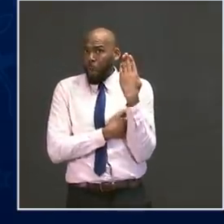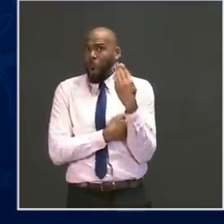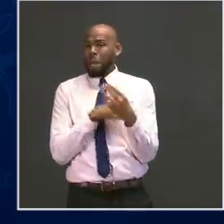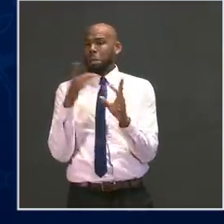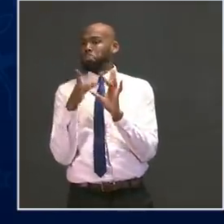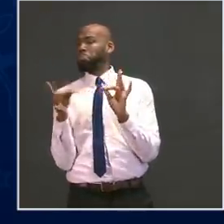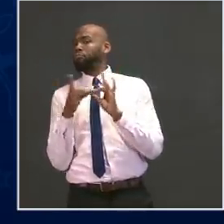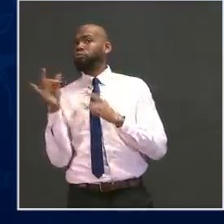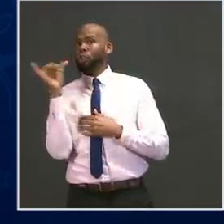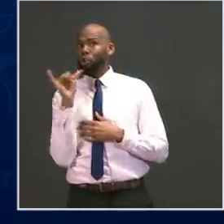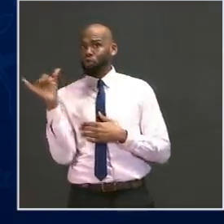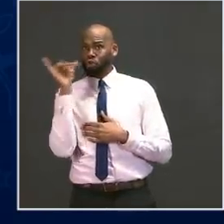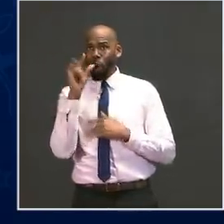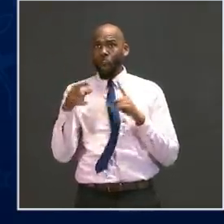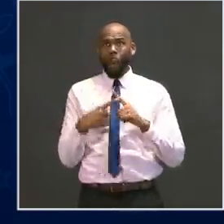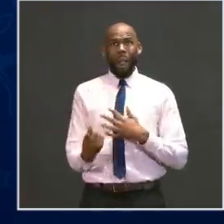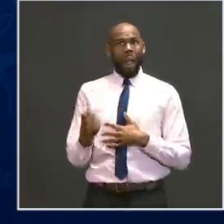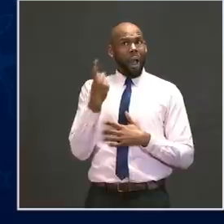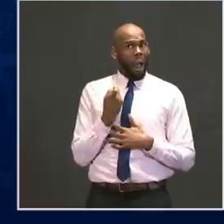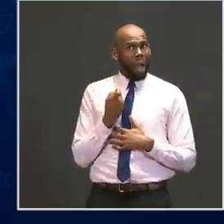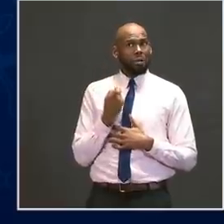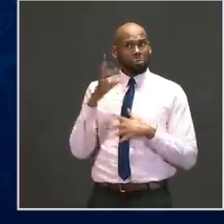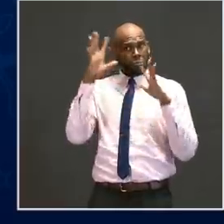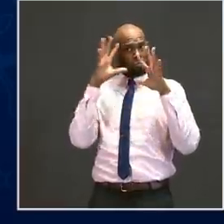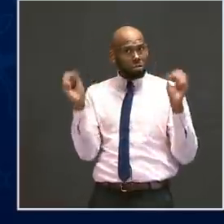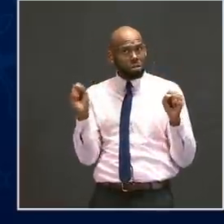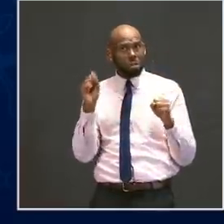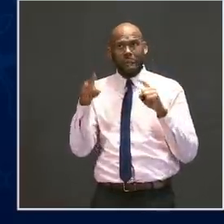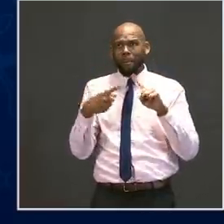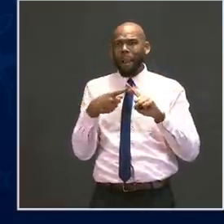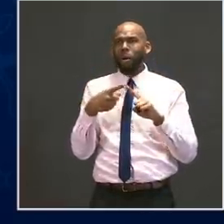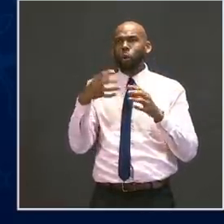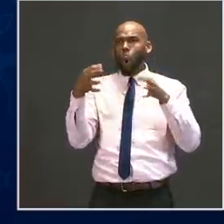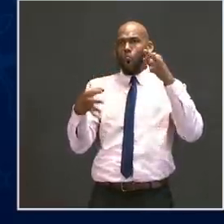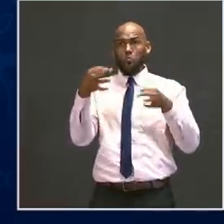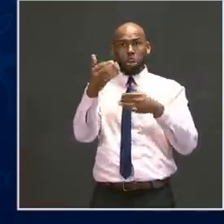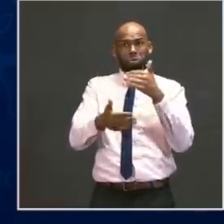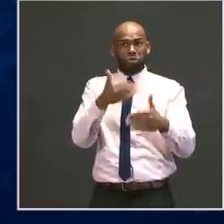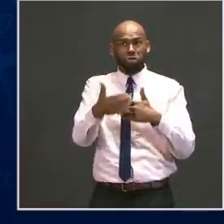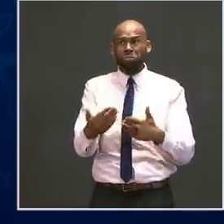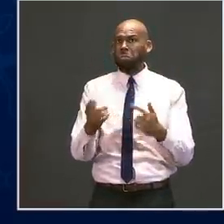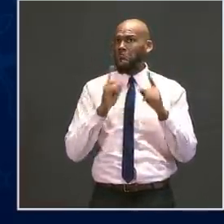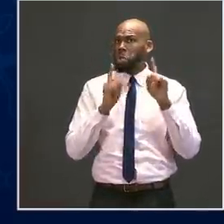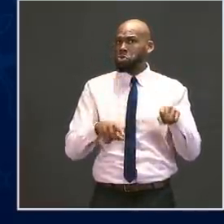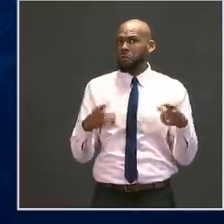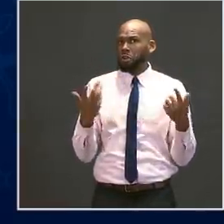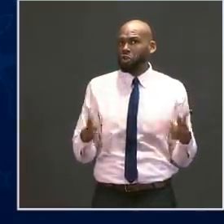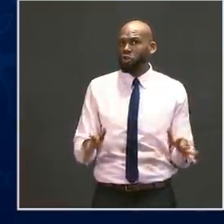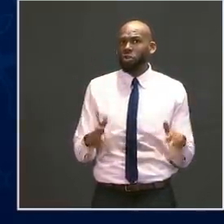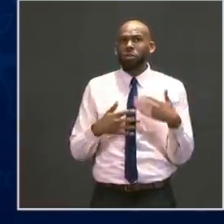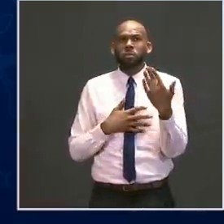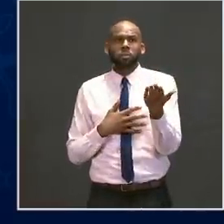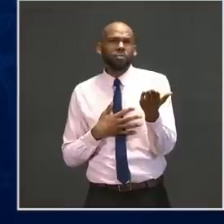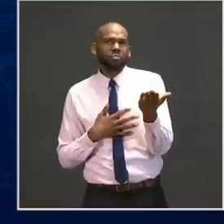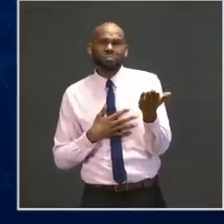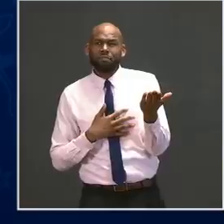when he was asked about -- about the proceedings, as well. The Press: But on the matter of conviction, he hasn't weighed in yet. Ms. Psaki: Well, the Senate was --